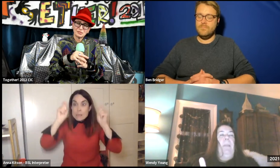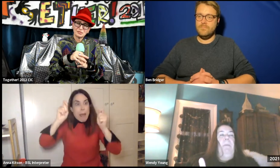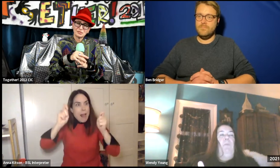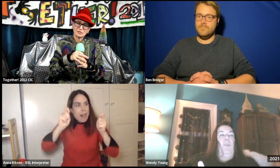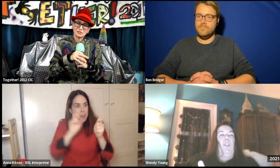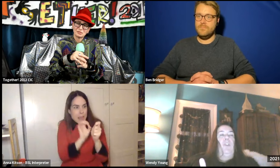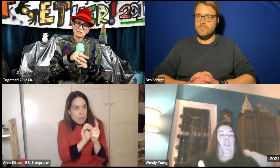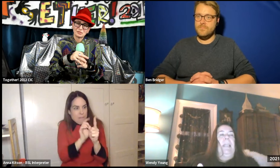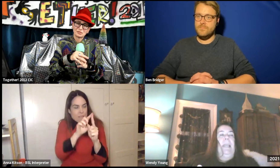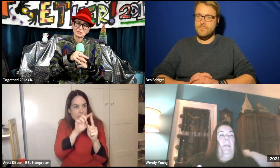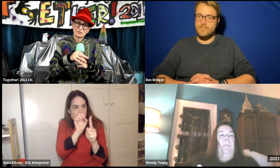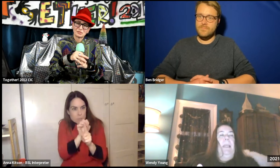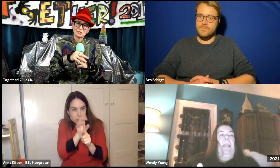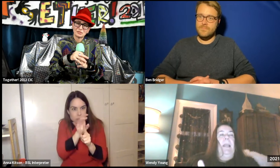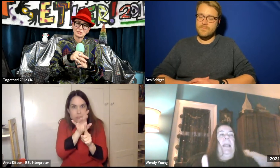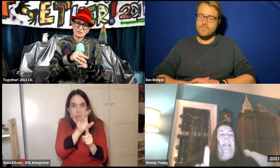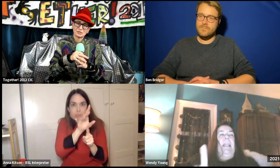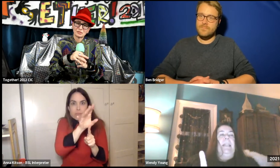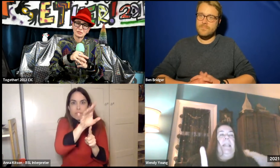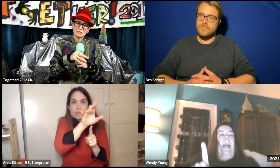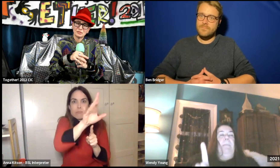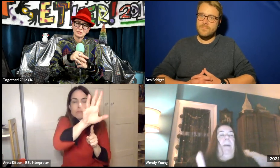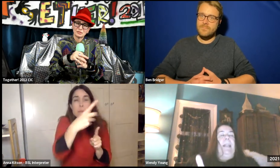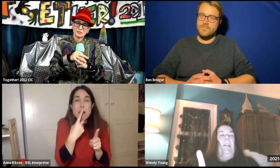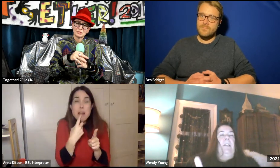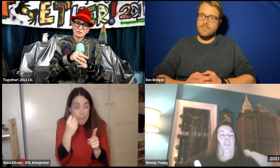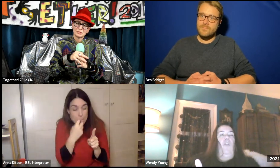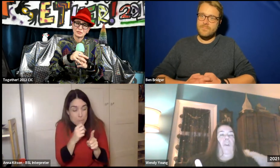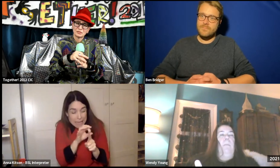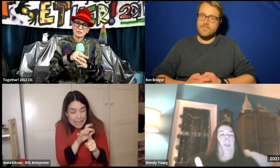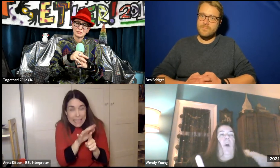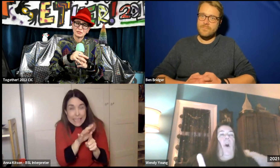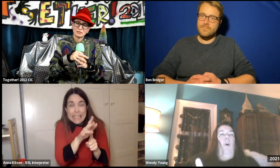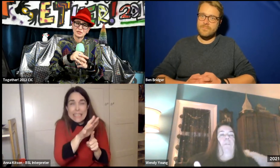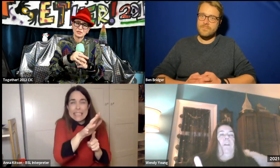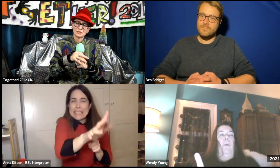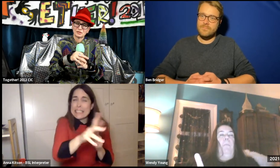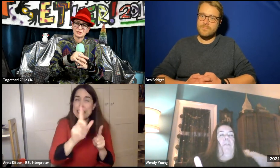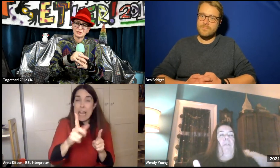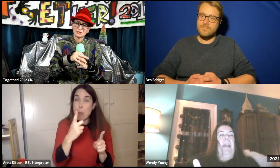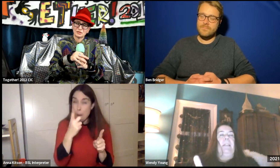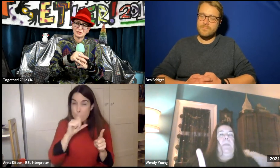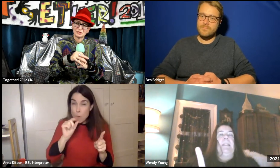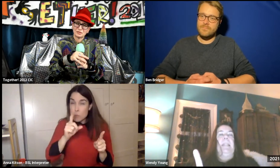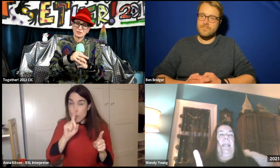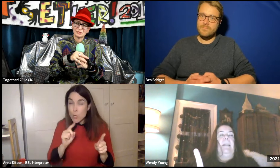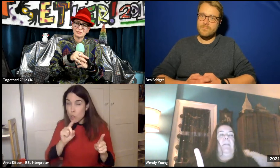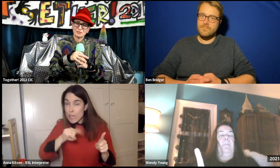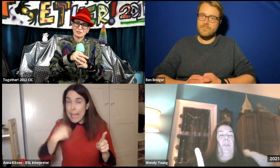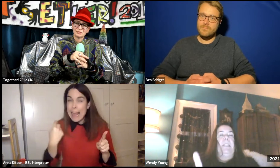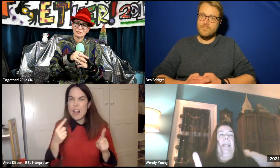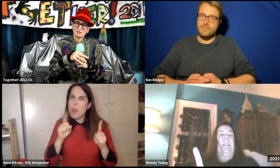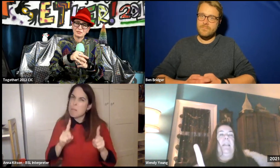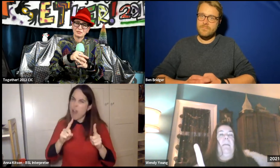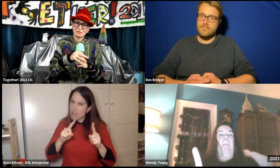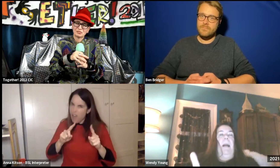of wood could kill me, yet I battle storms, overcome threats, protect my